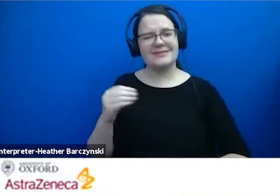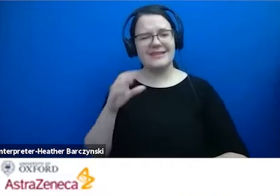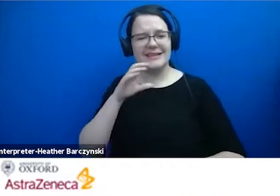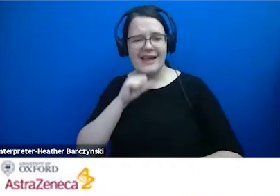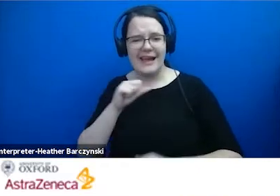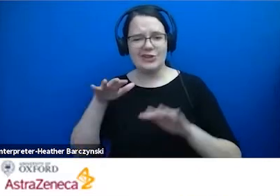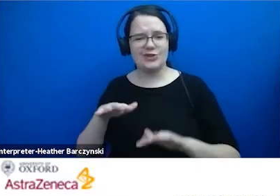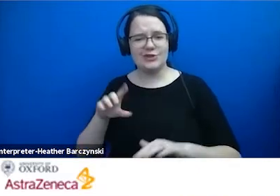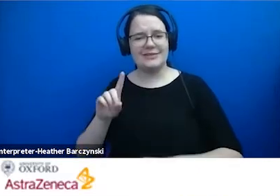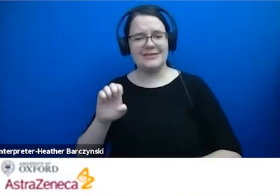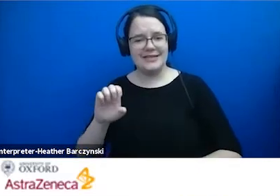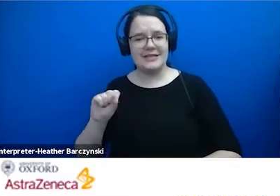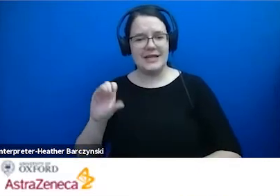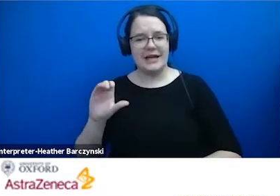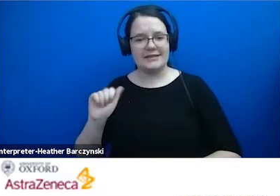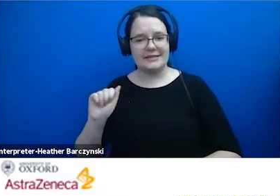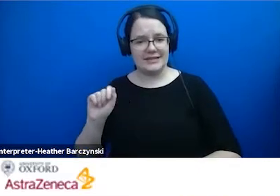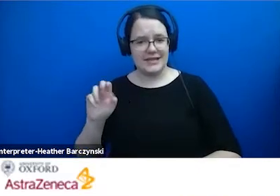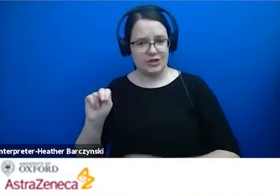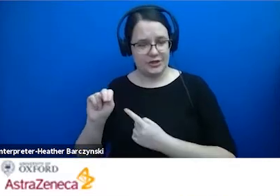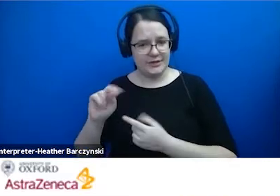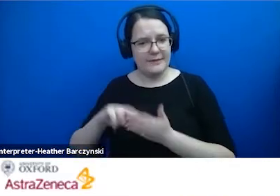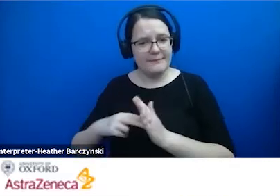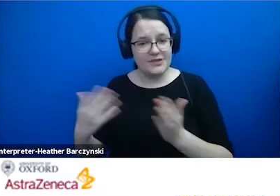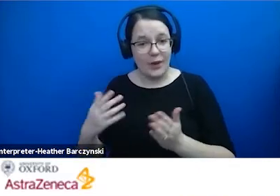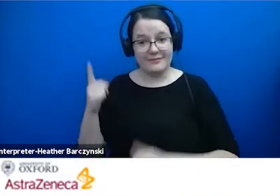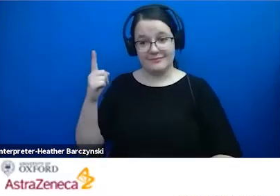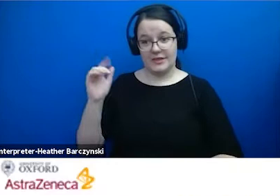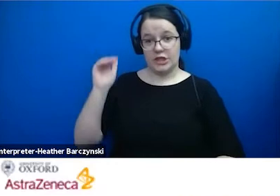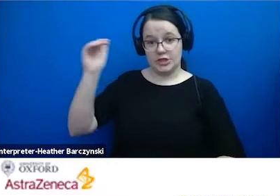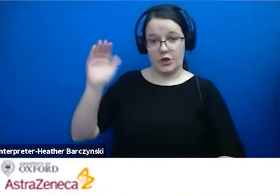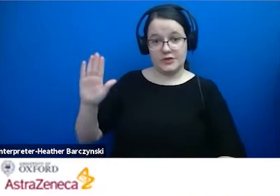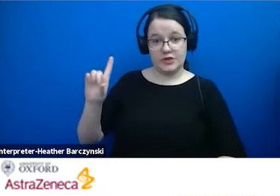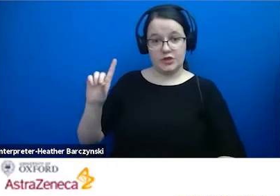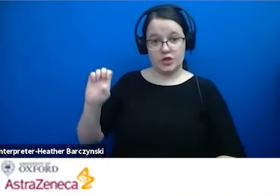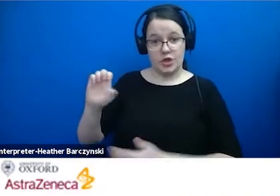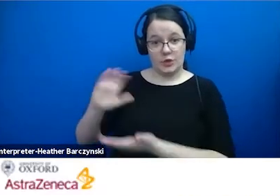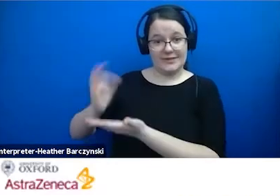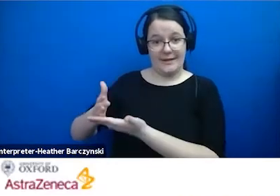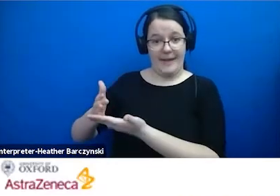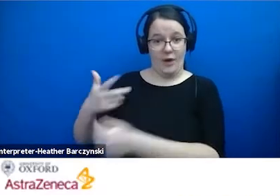saying is that the same dose used for adults may not be the right dose for children often doses of